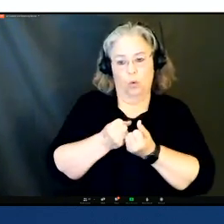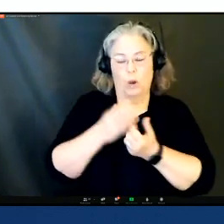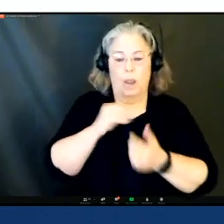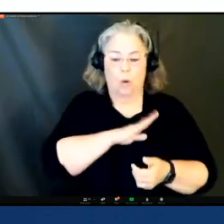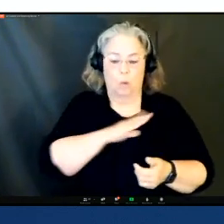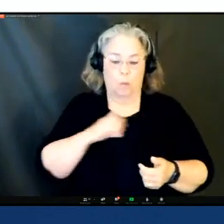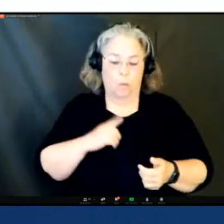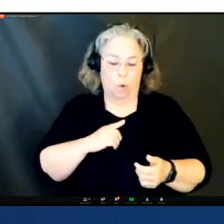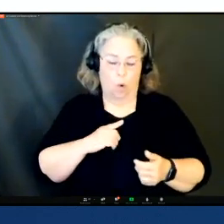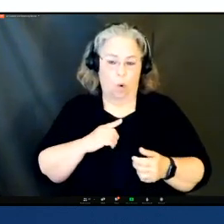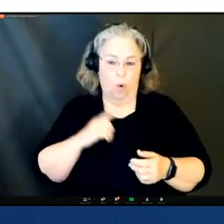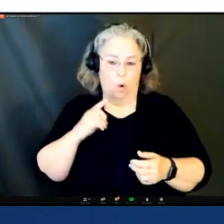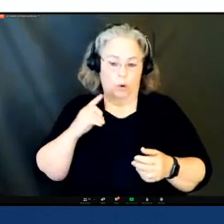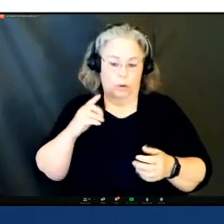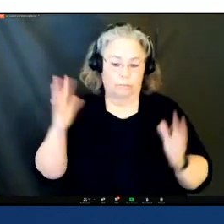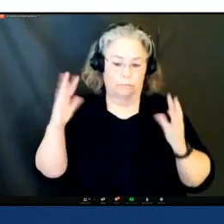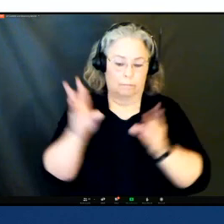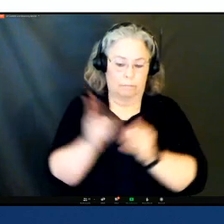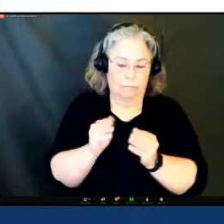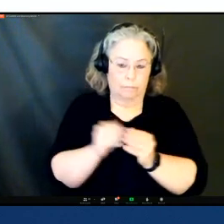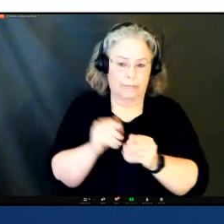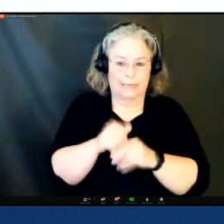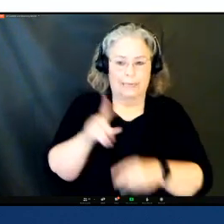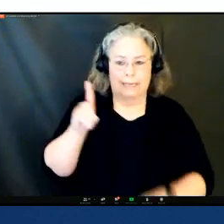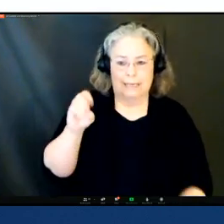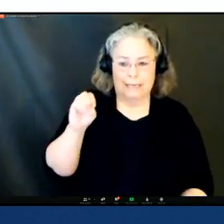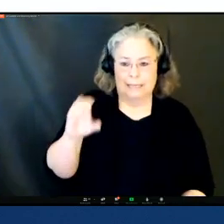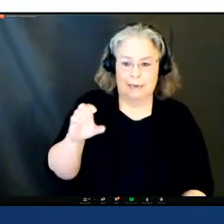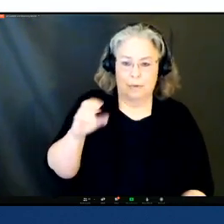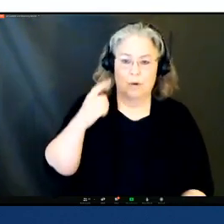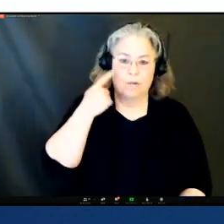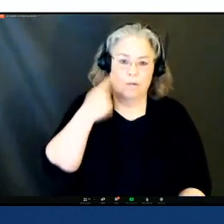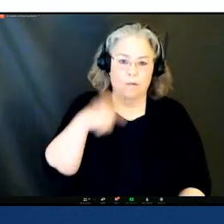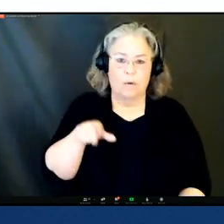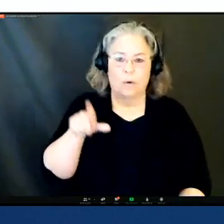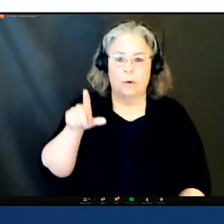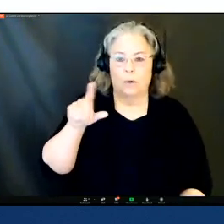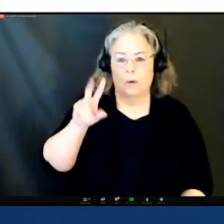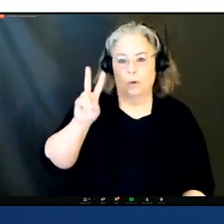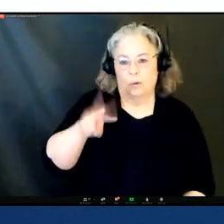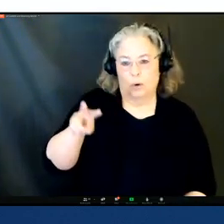to recommend budget priorities for fiscal year 2223, which I will discuss more in a few slides.